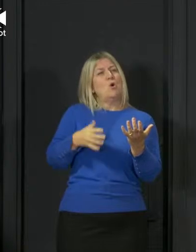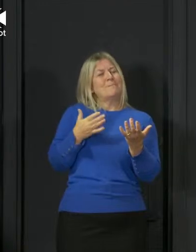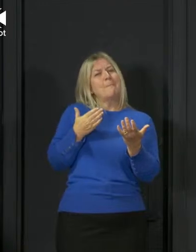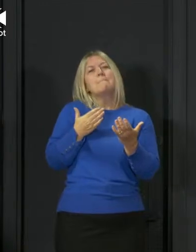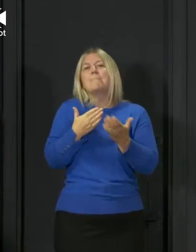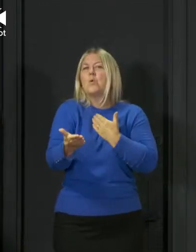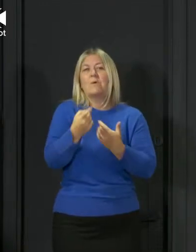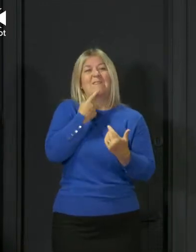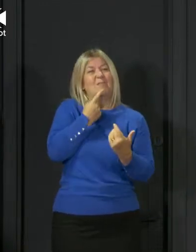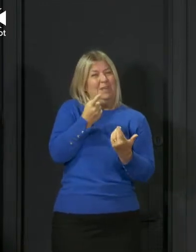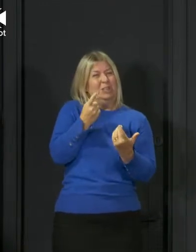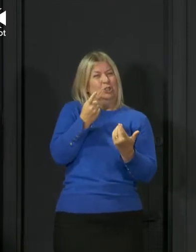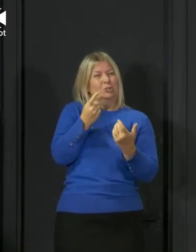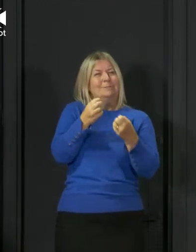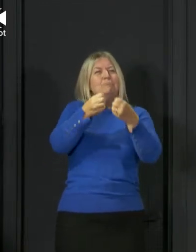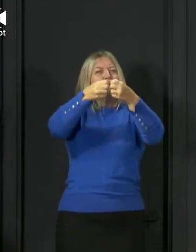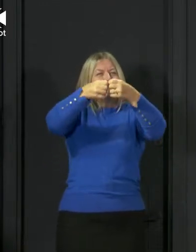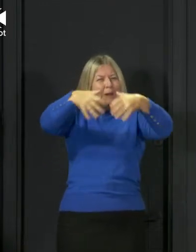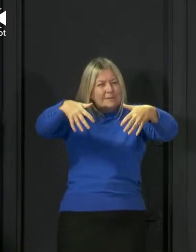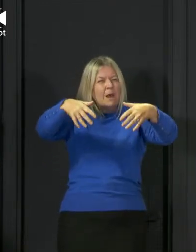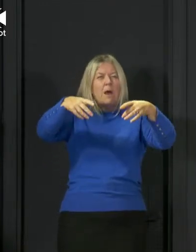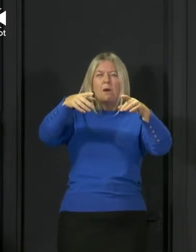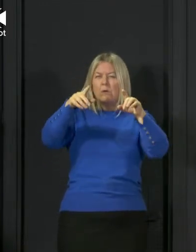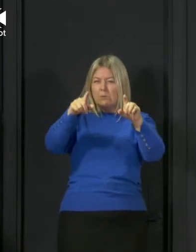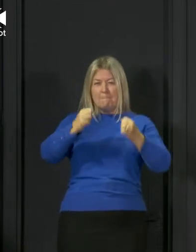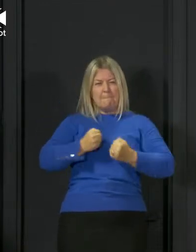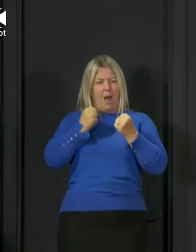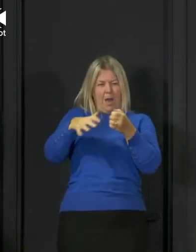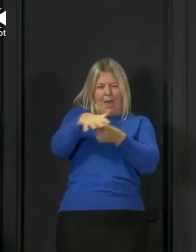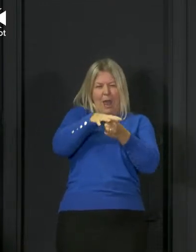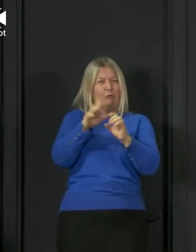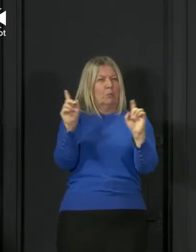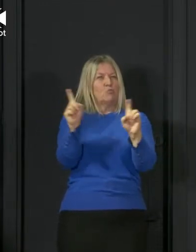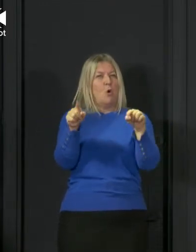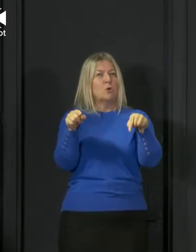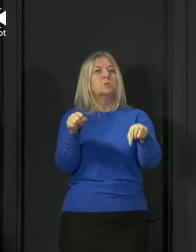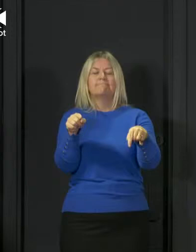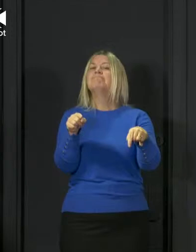for people to have more localised information. So the updated dashboard provides that option.